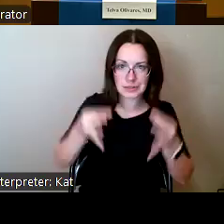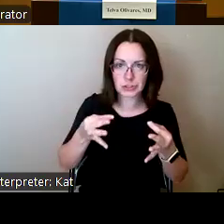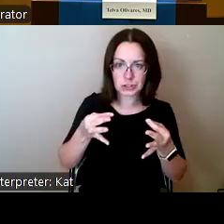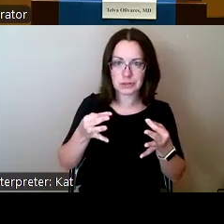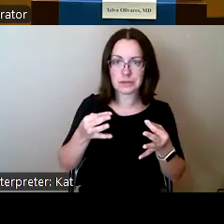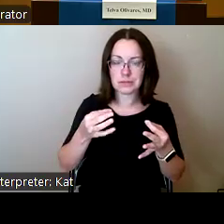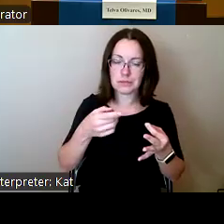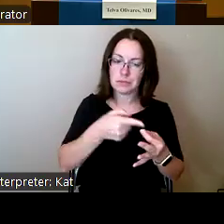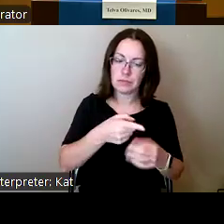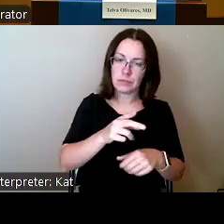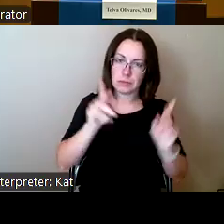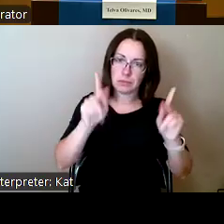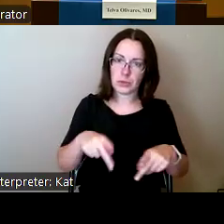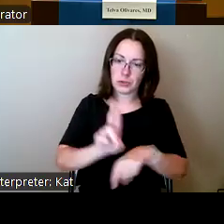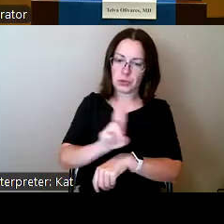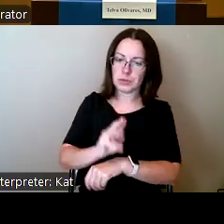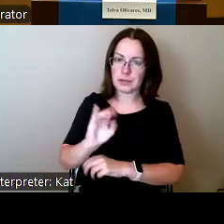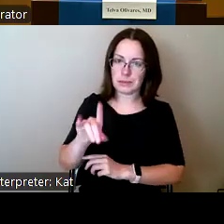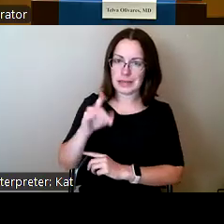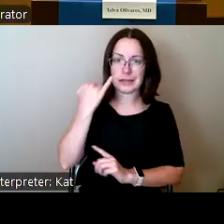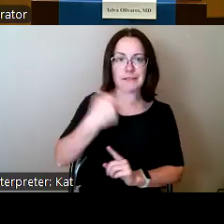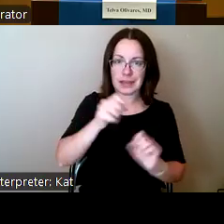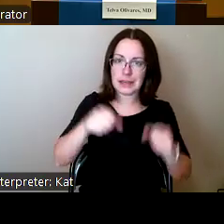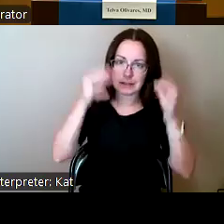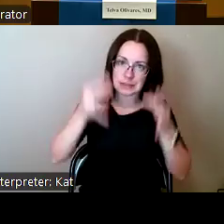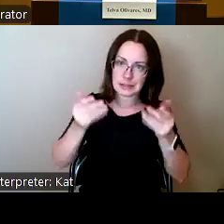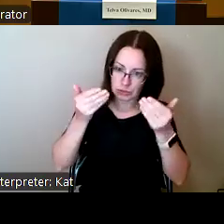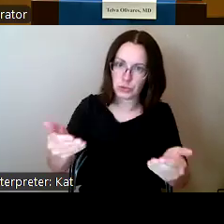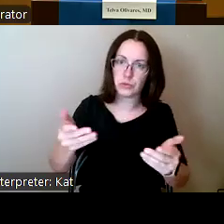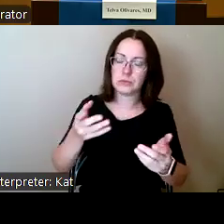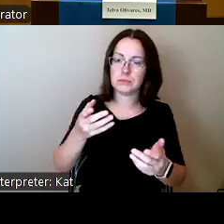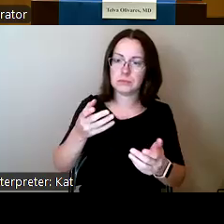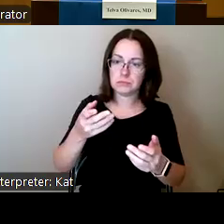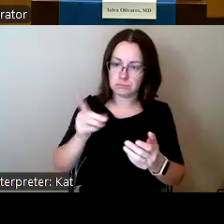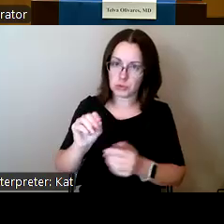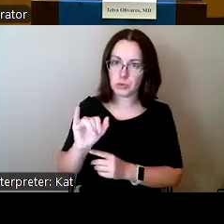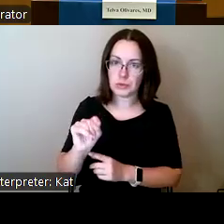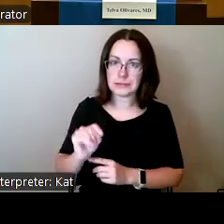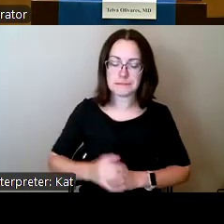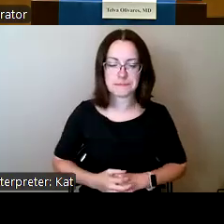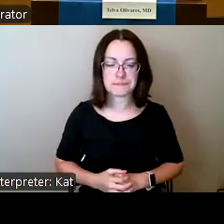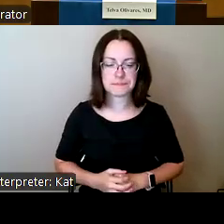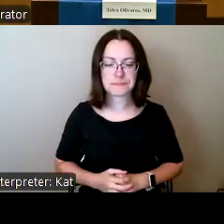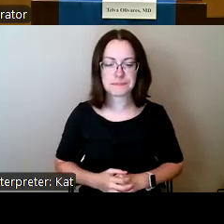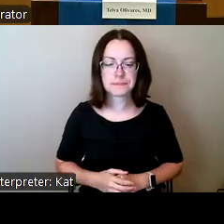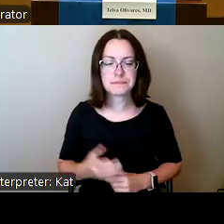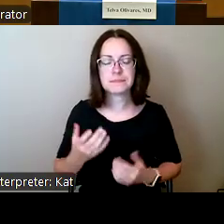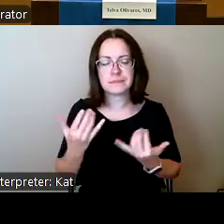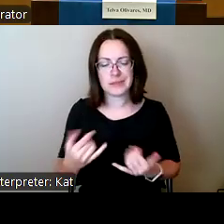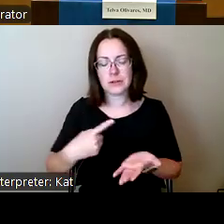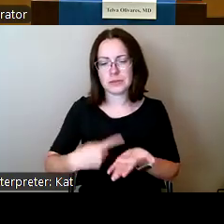capacity uh to do so. Um and let's look at that that question of suicide and its overlap with